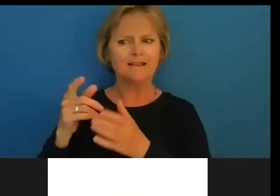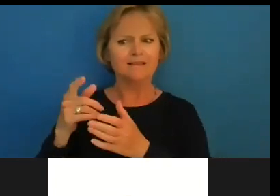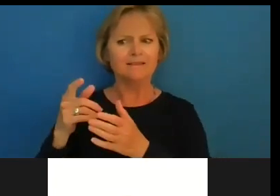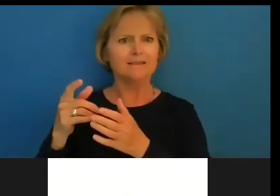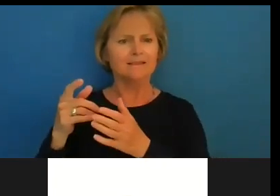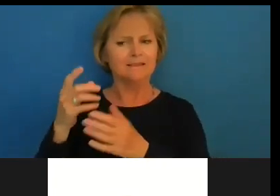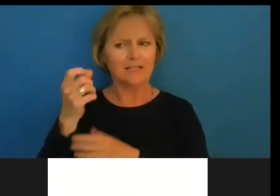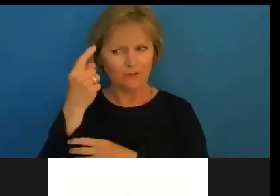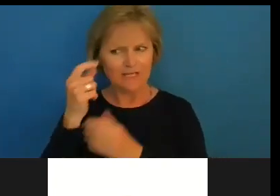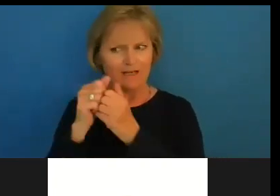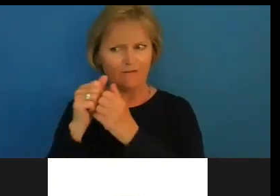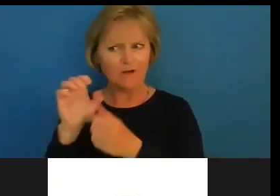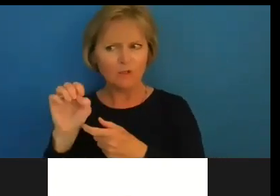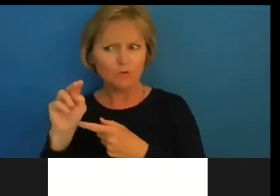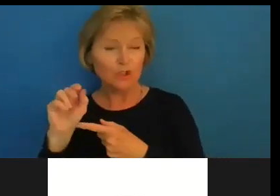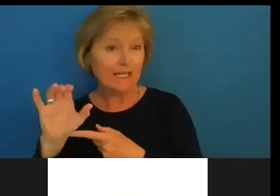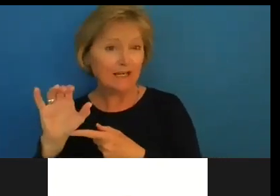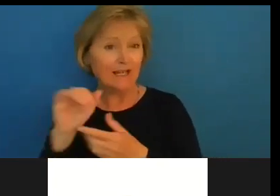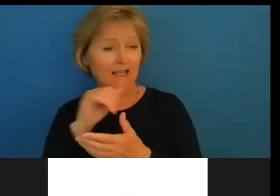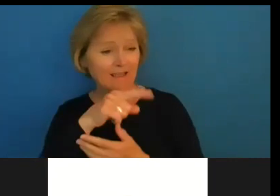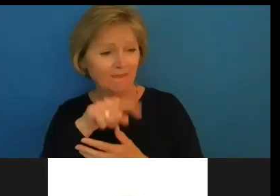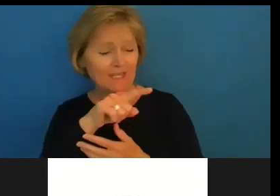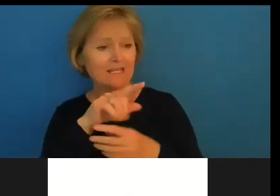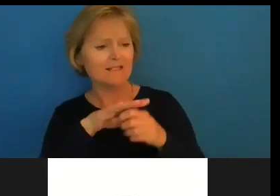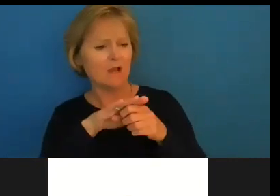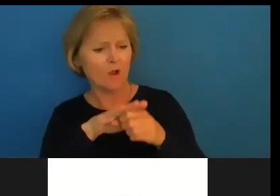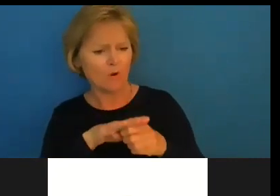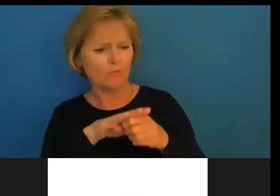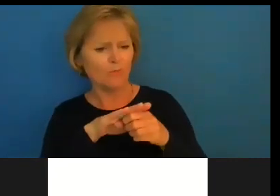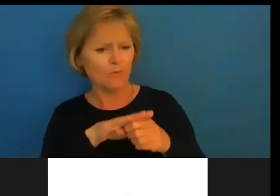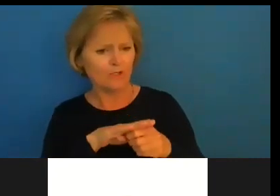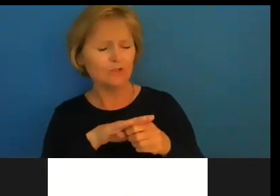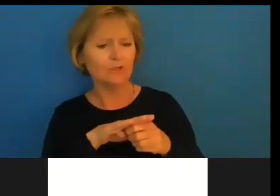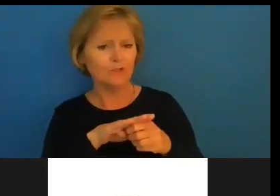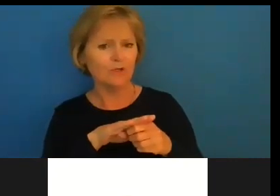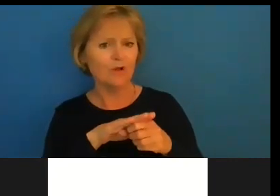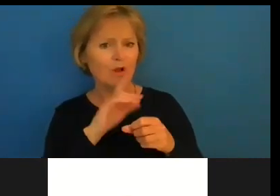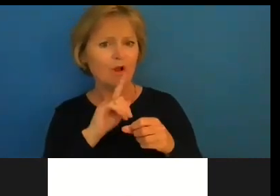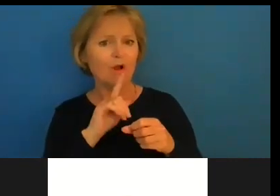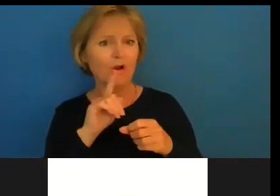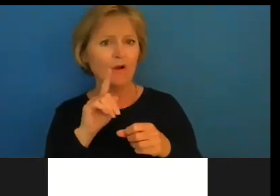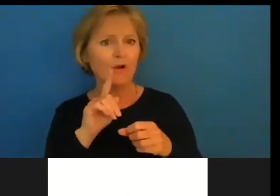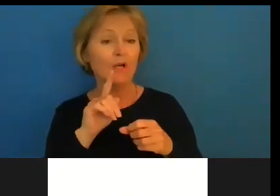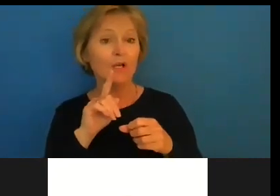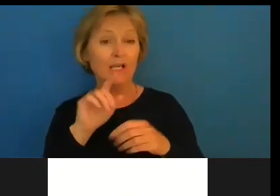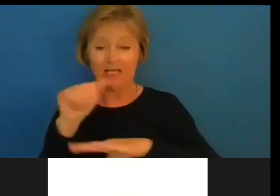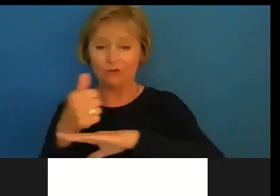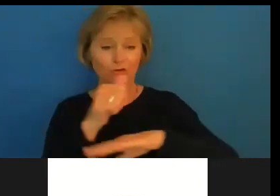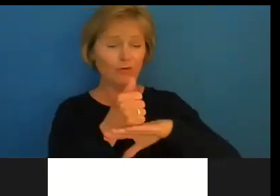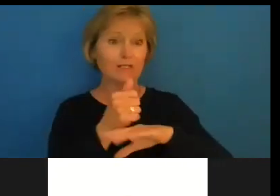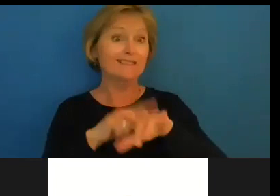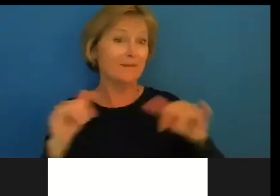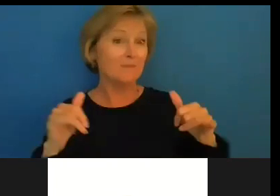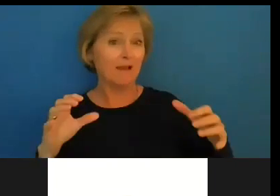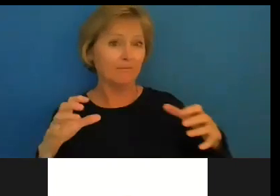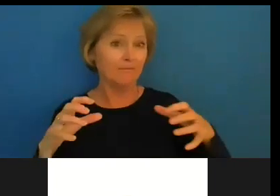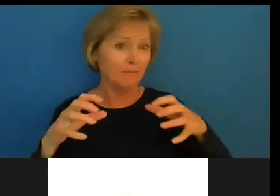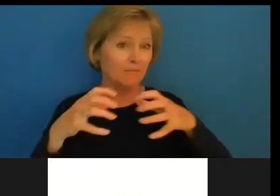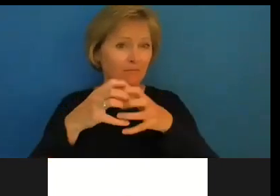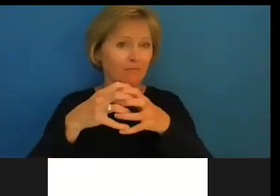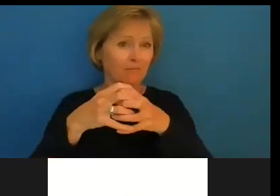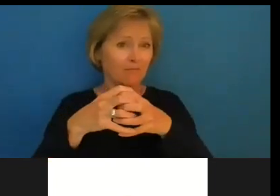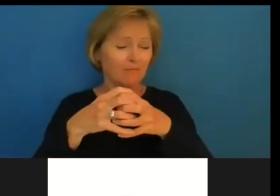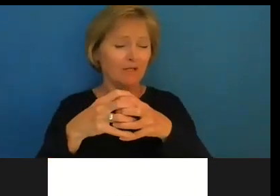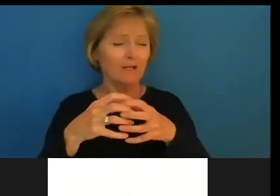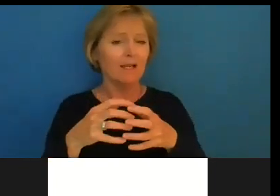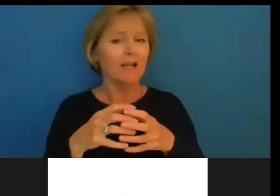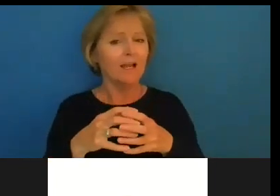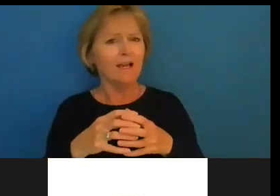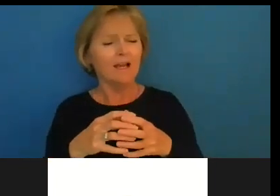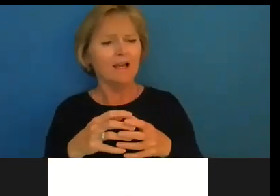and how these oppressions are co-constructed, if you will, and how they sort of rely on